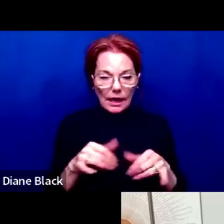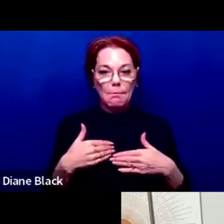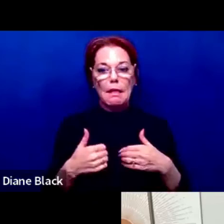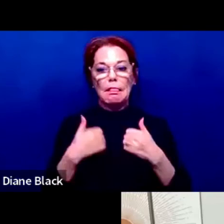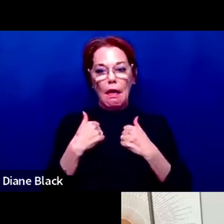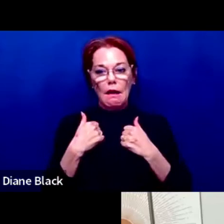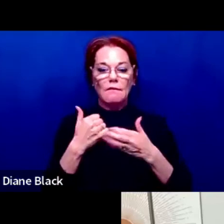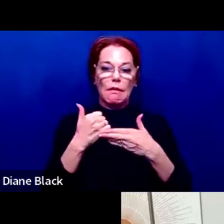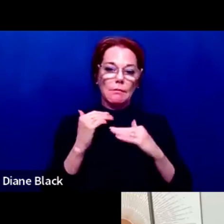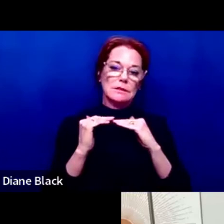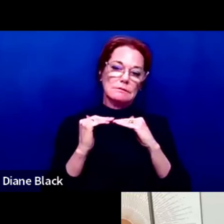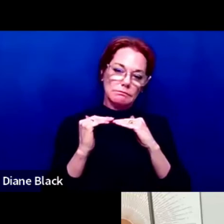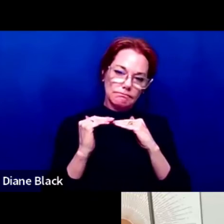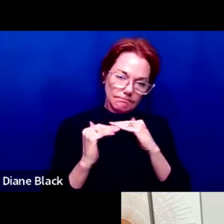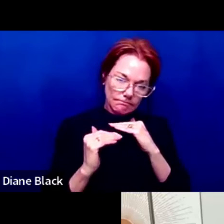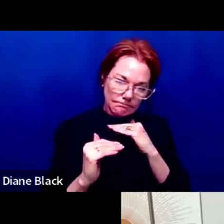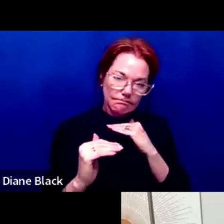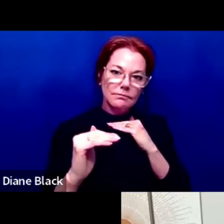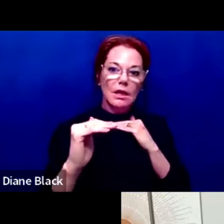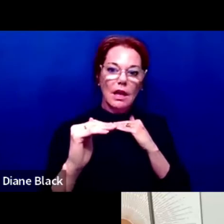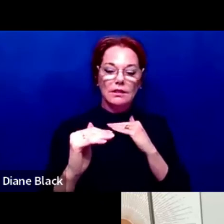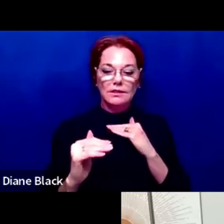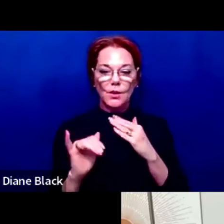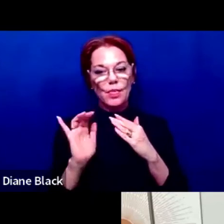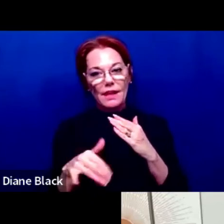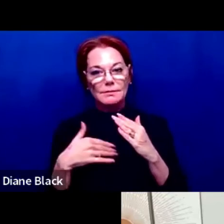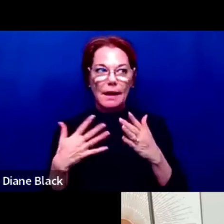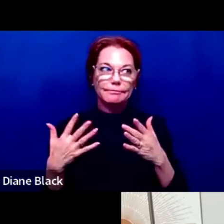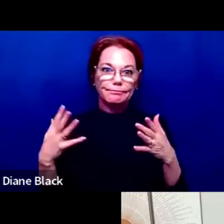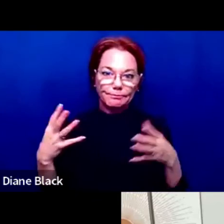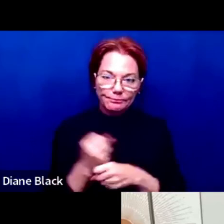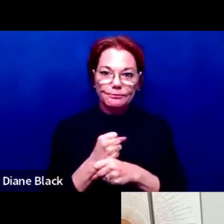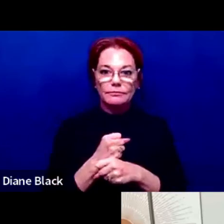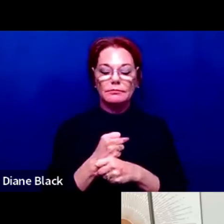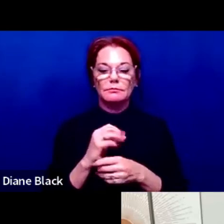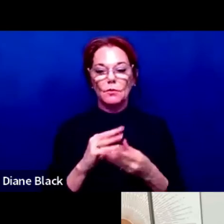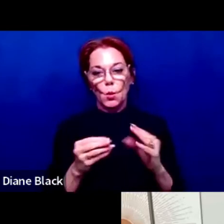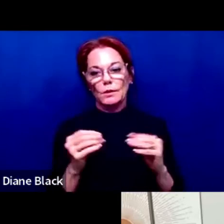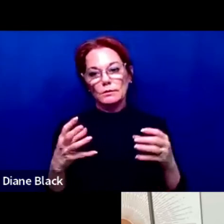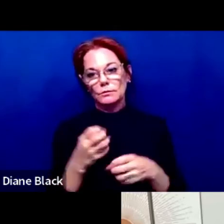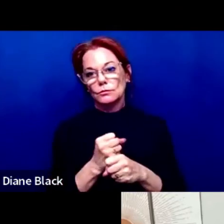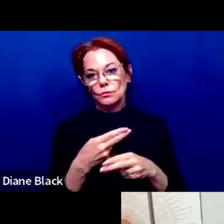So that's kind of a spill of, you know, what I went through in the beginning. Rebeccah Wolfkiel: Oh, thank